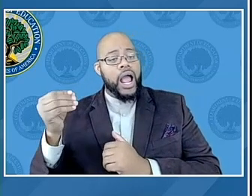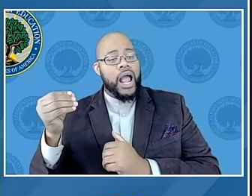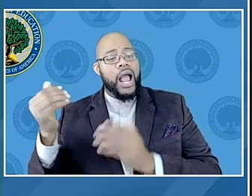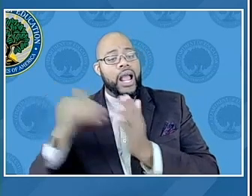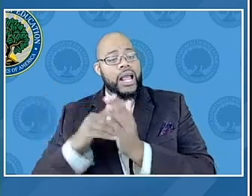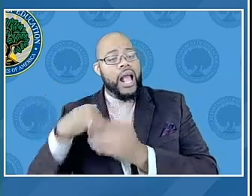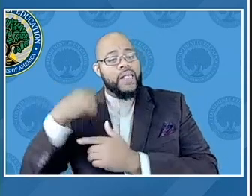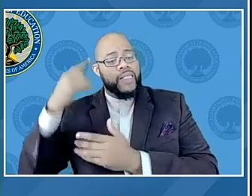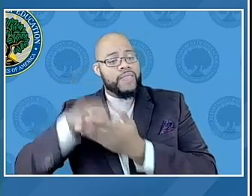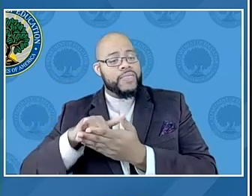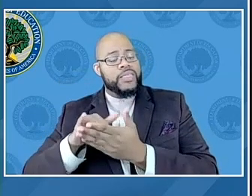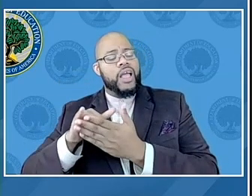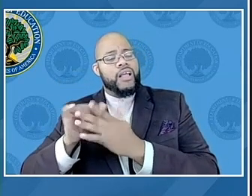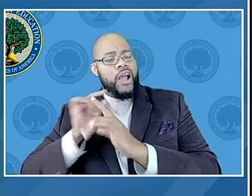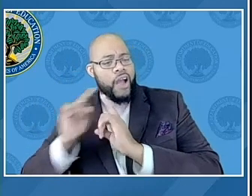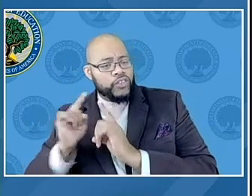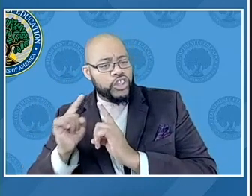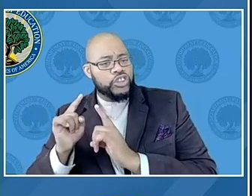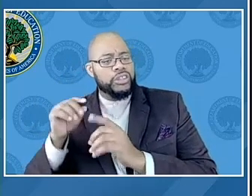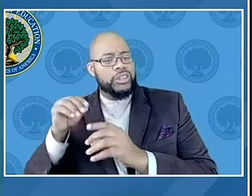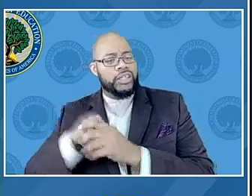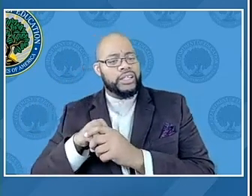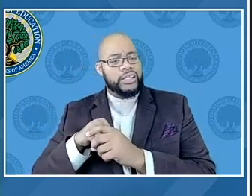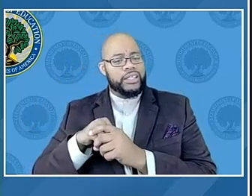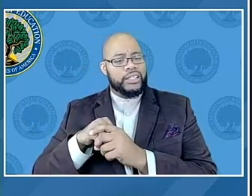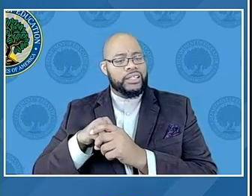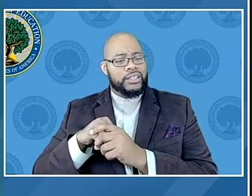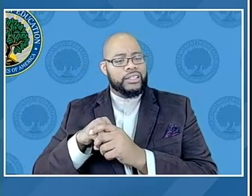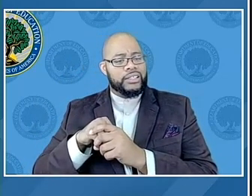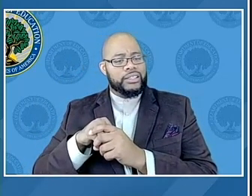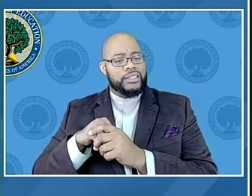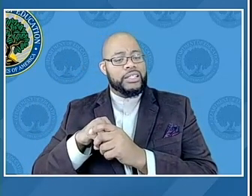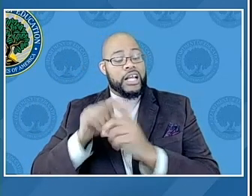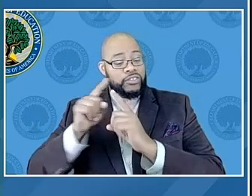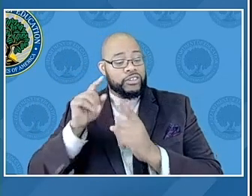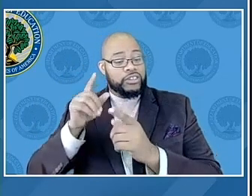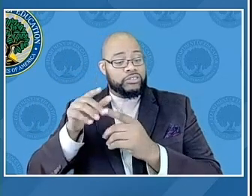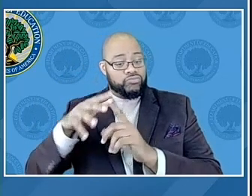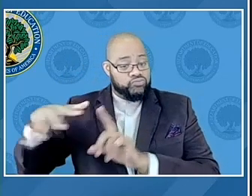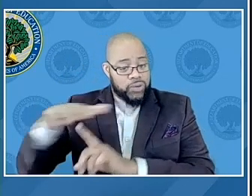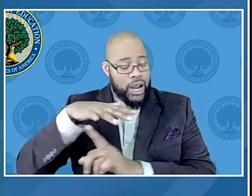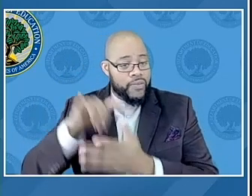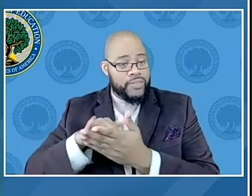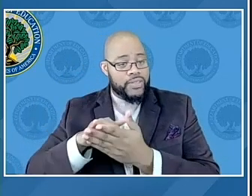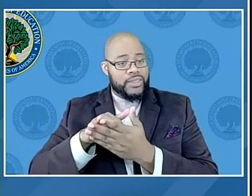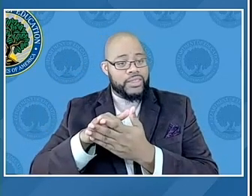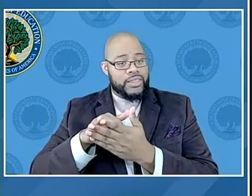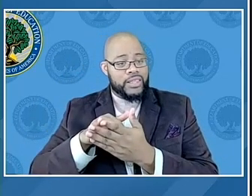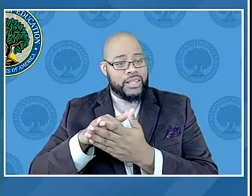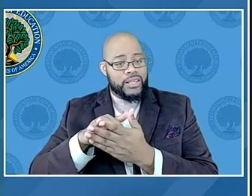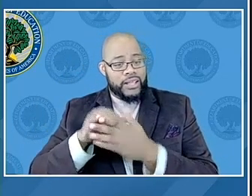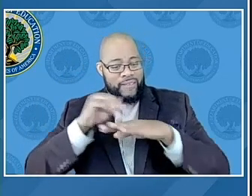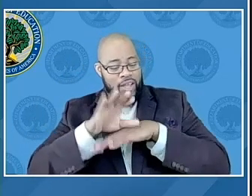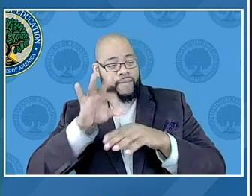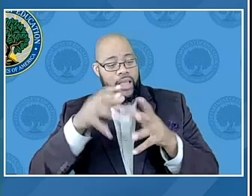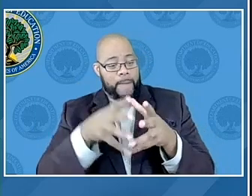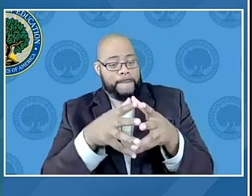conversation in the, you know, the conversation surrounding the effect of these ballooning interest payments is